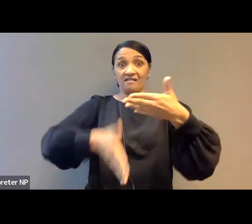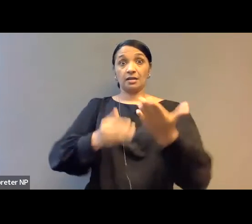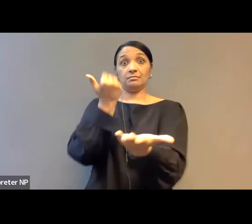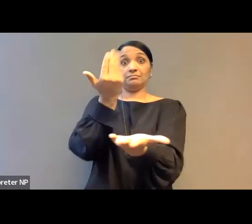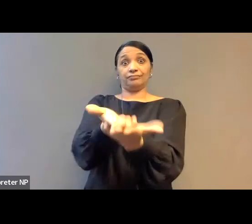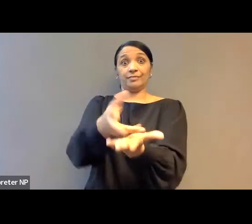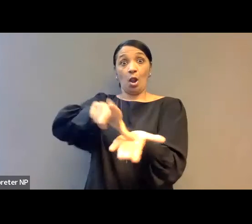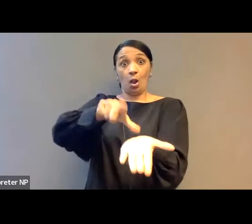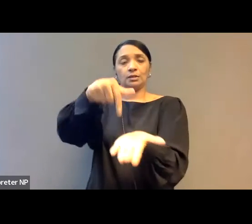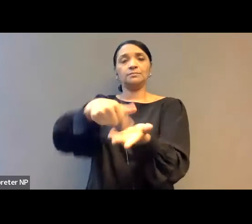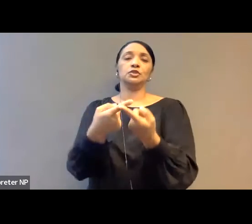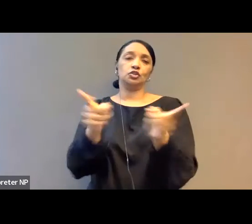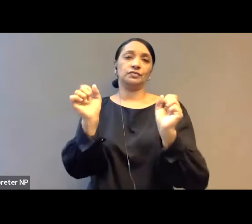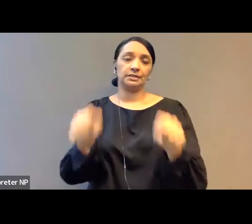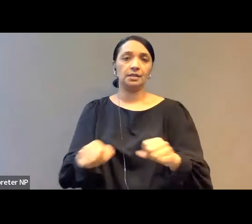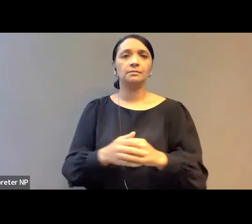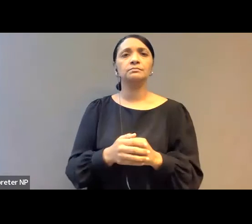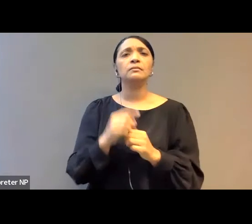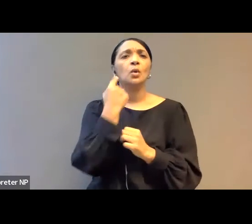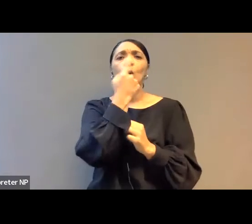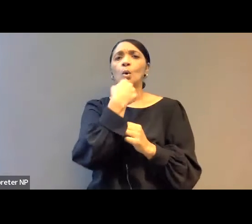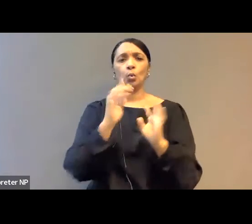Who is responsible for amending and changing the text?